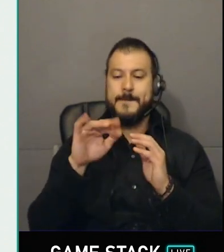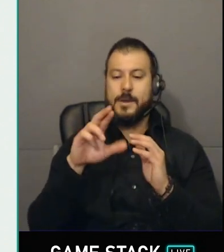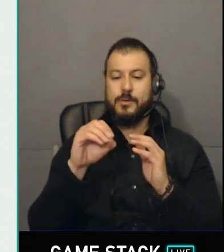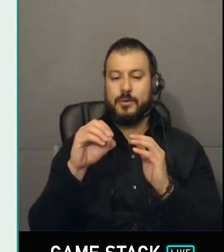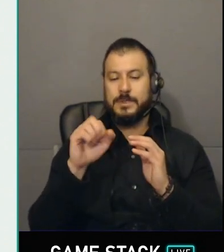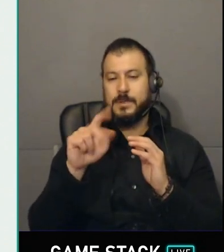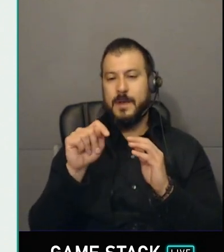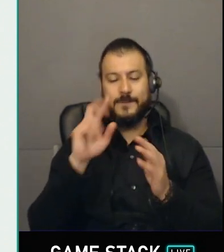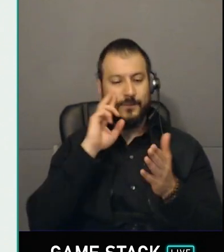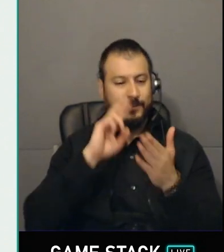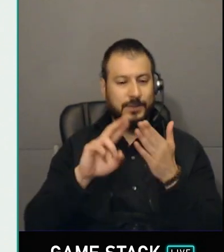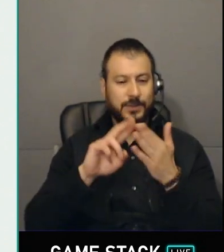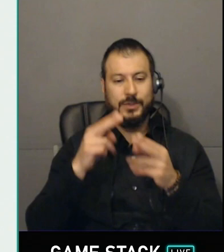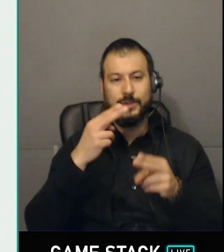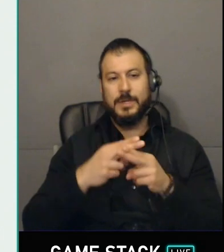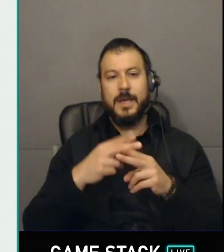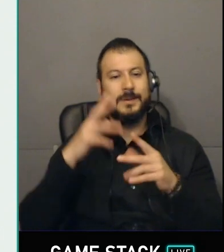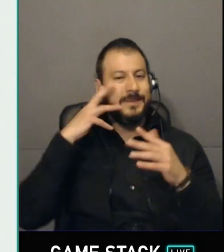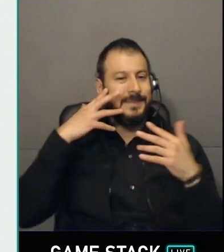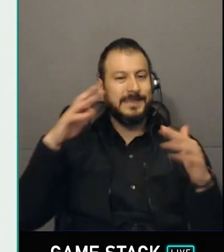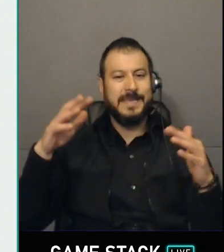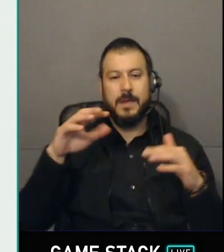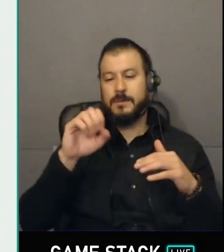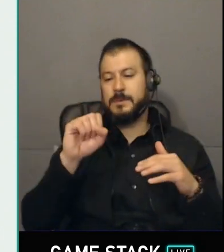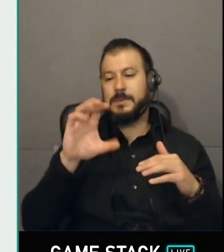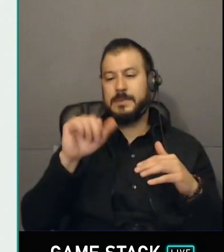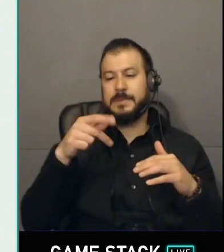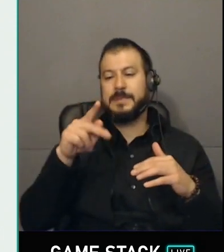it's a product called Microsoft Soundscape.